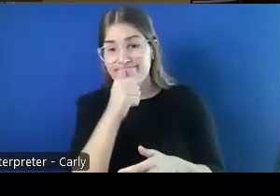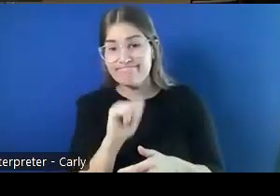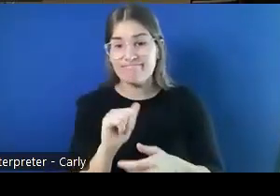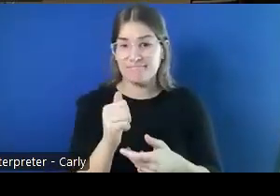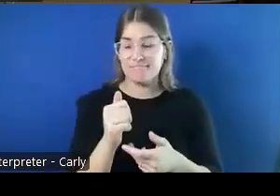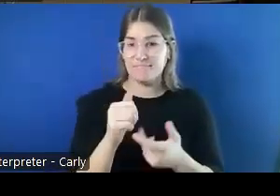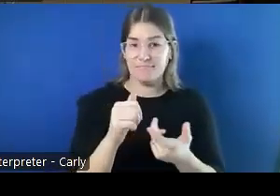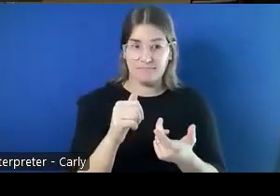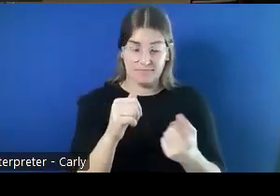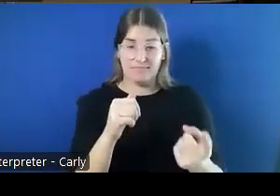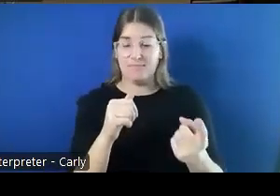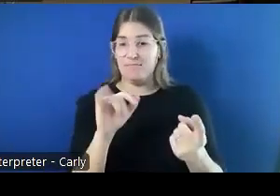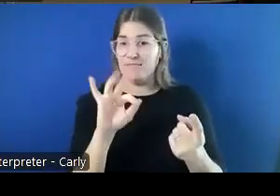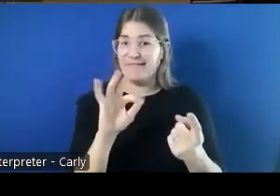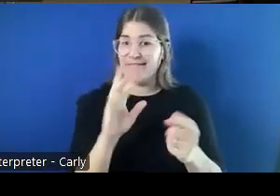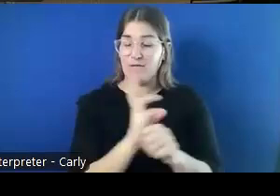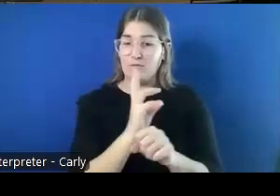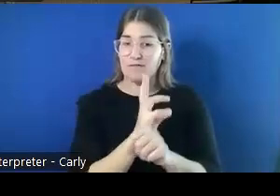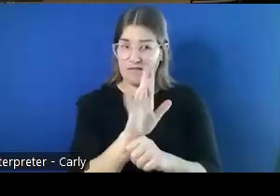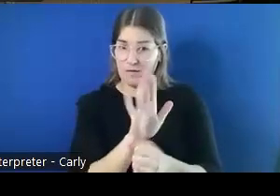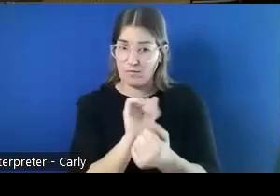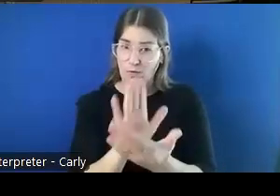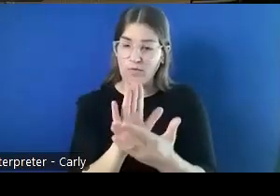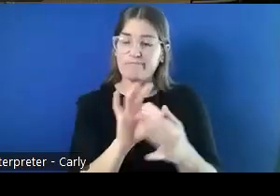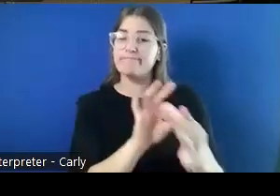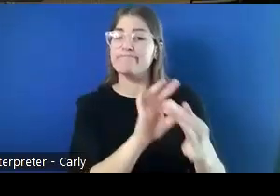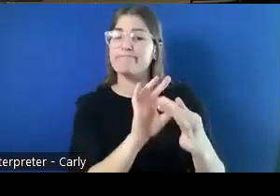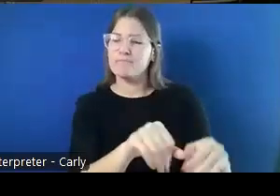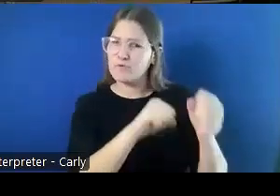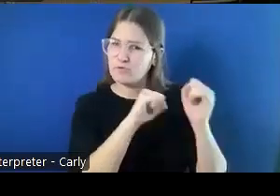at play is you know that that connectedness and we're trying to promote the coping with